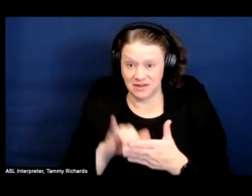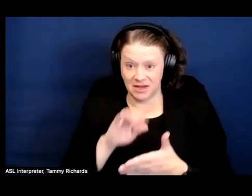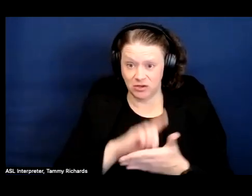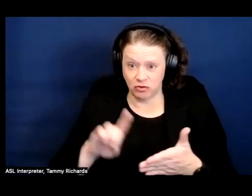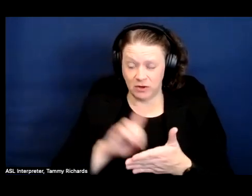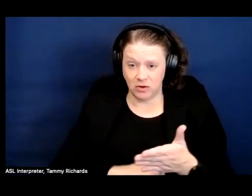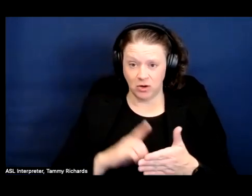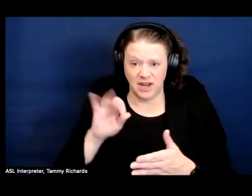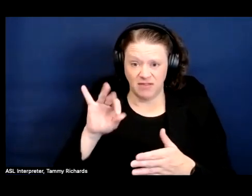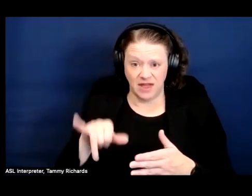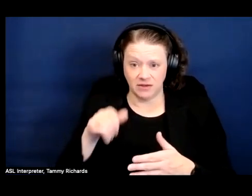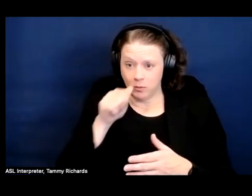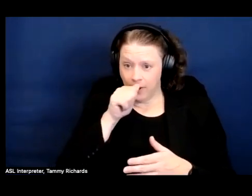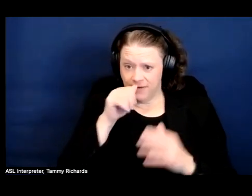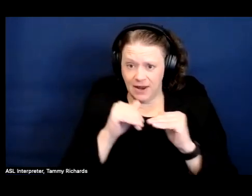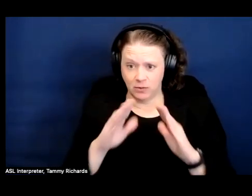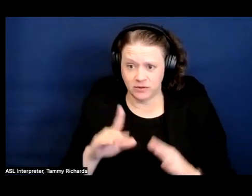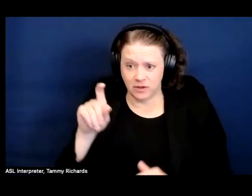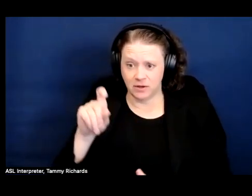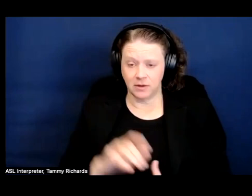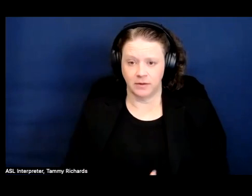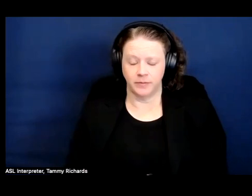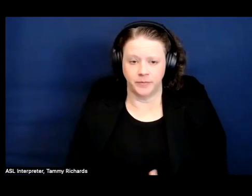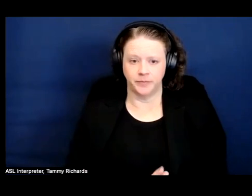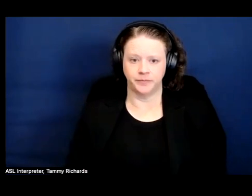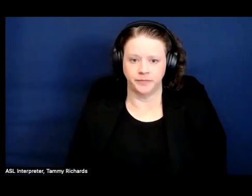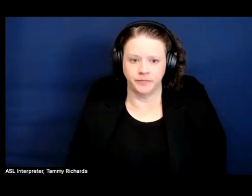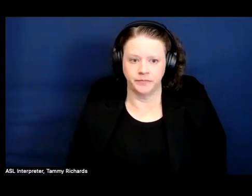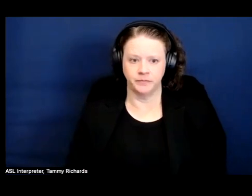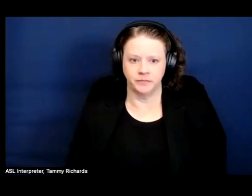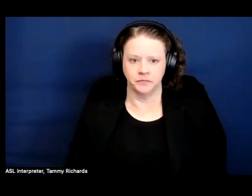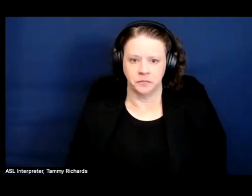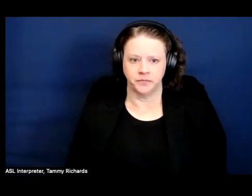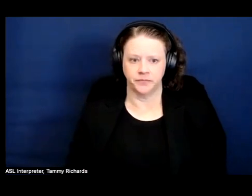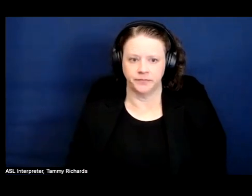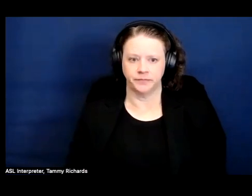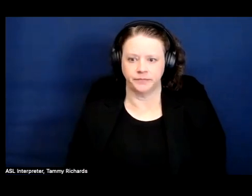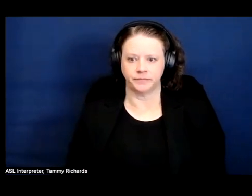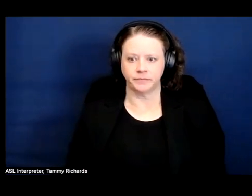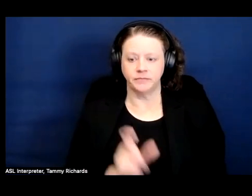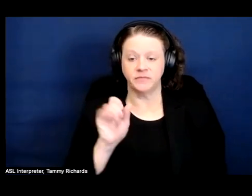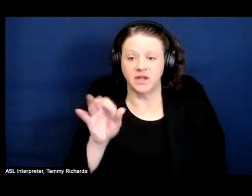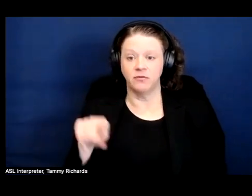And this is a bit of an outdated map I will note, but just I like to have the visual